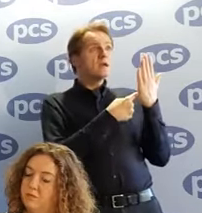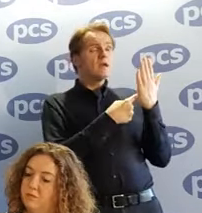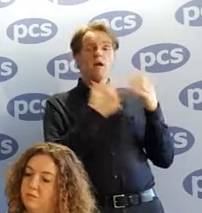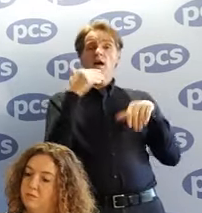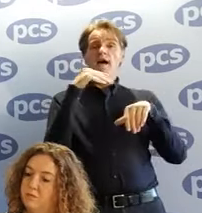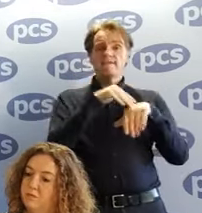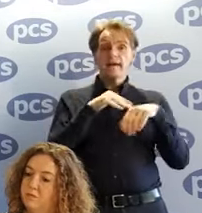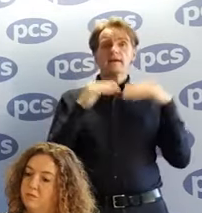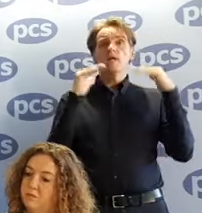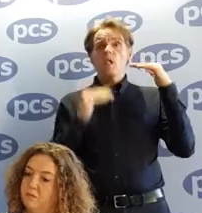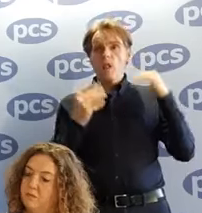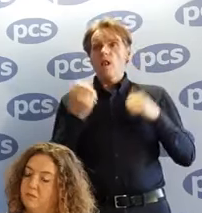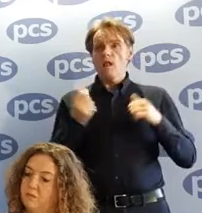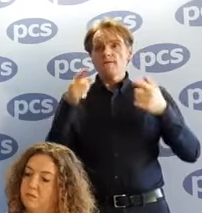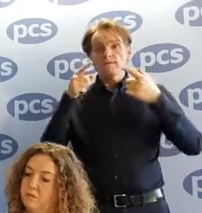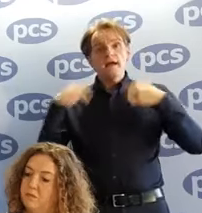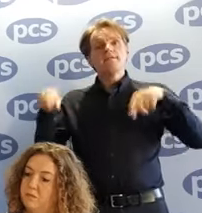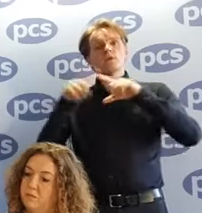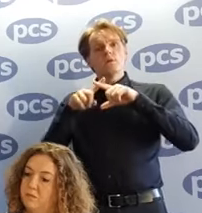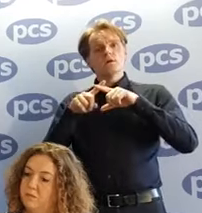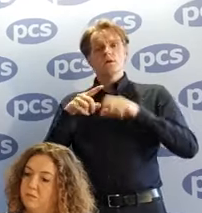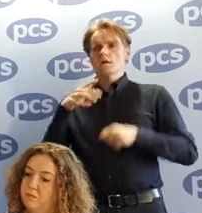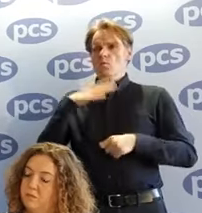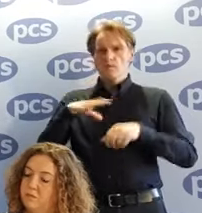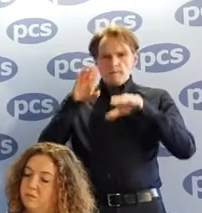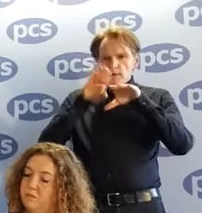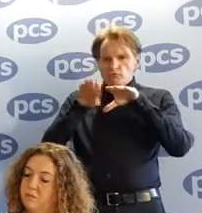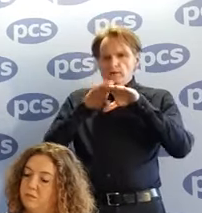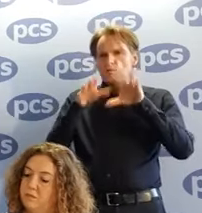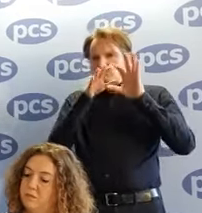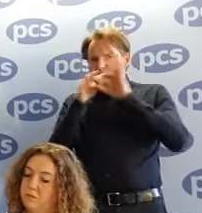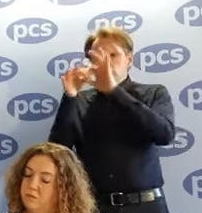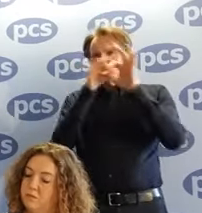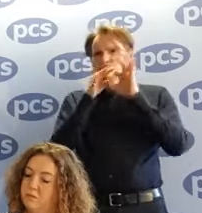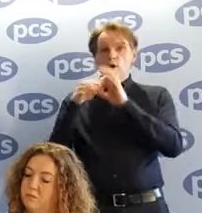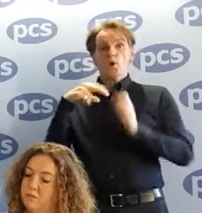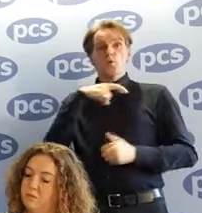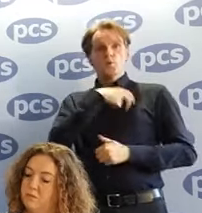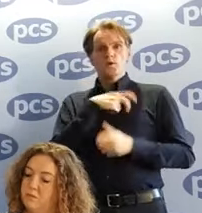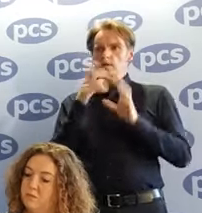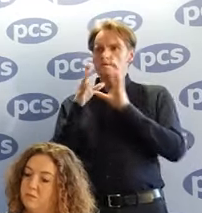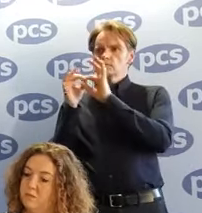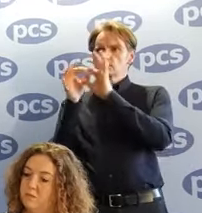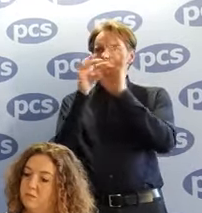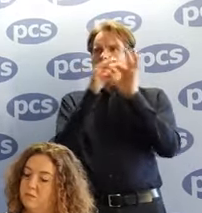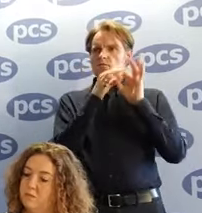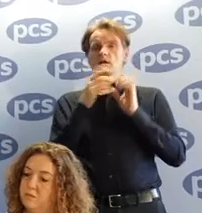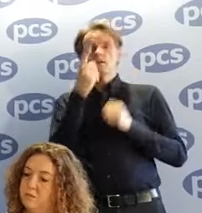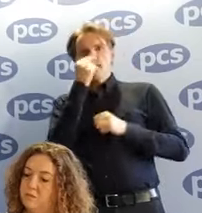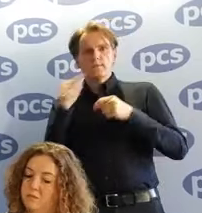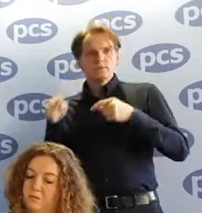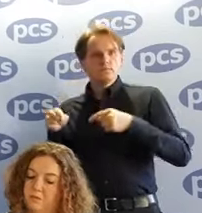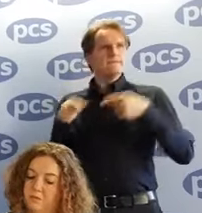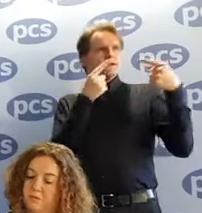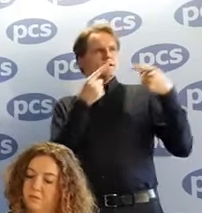we've been trying very hard to get joint action across all public sector workers to challenge the government's pay restraint policy. But of course during